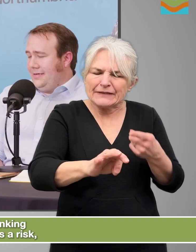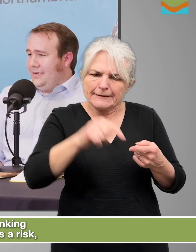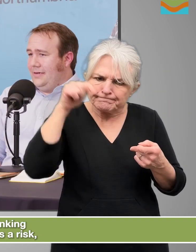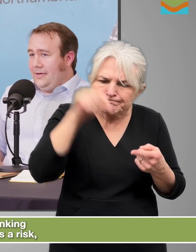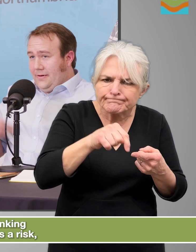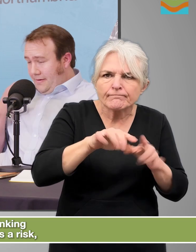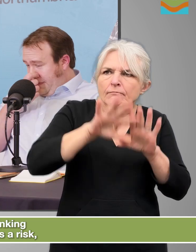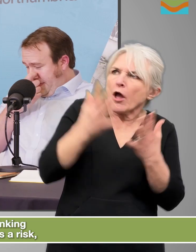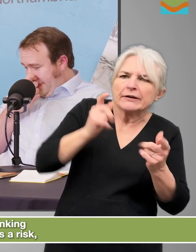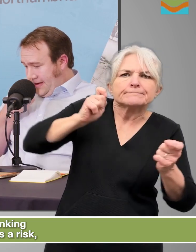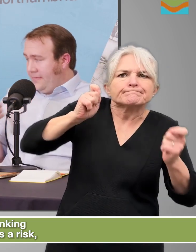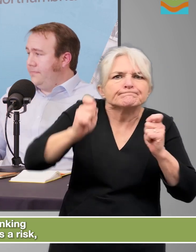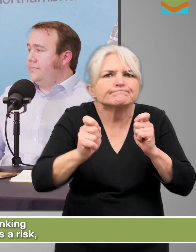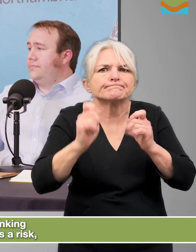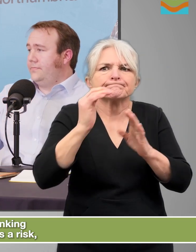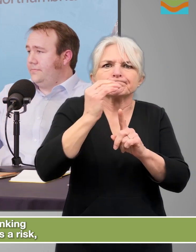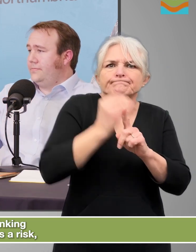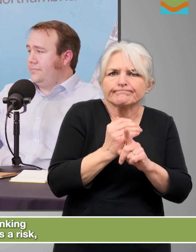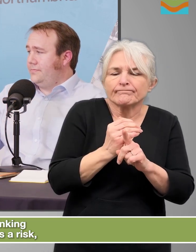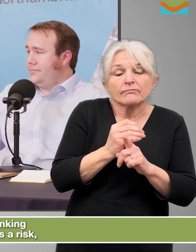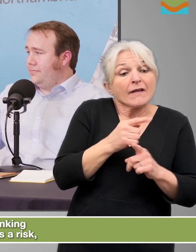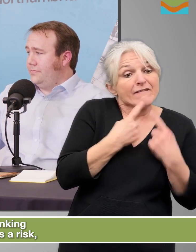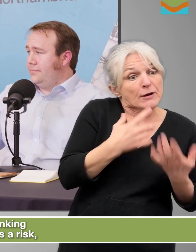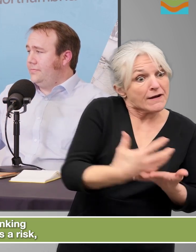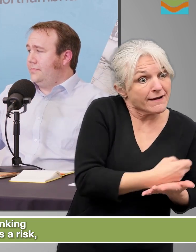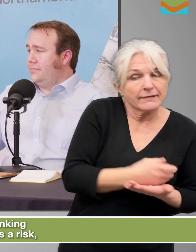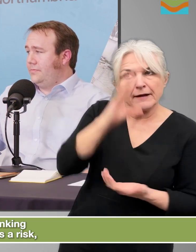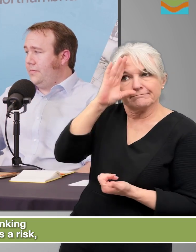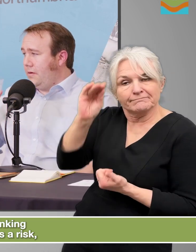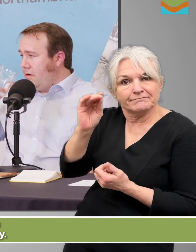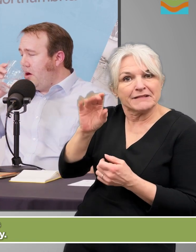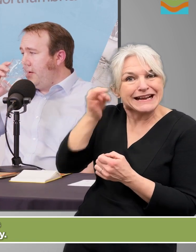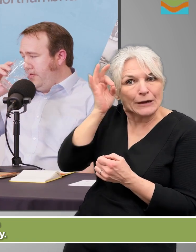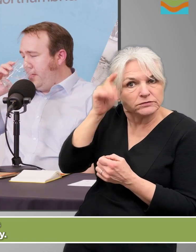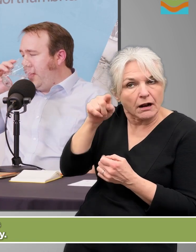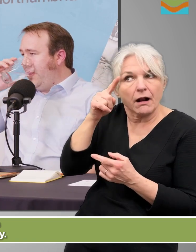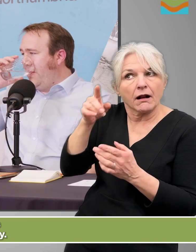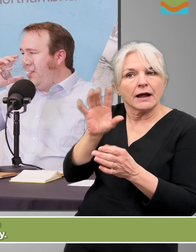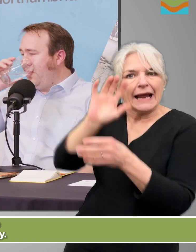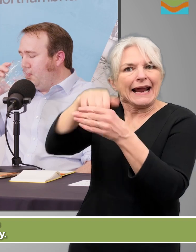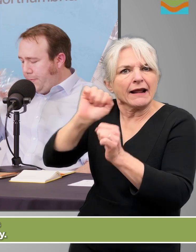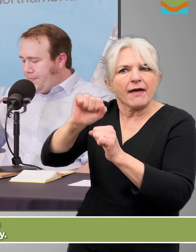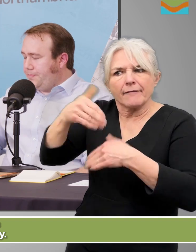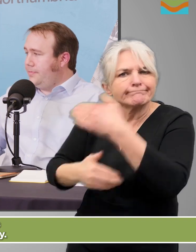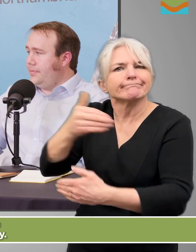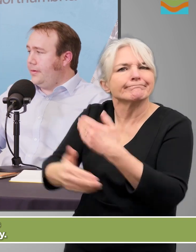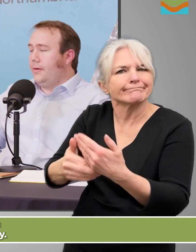That's brilliant because it's linking up what could be considered as a risk, the flood risk to what is essentially an opportunity.